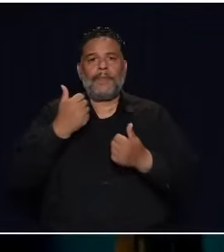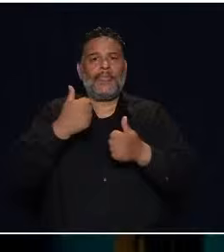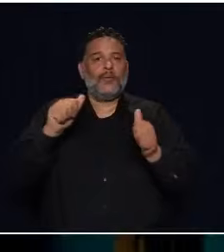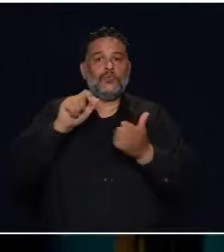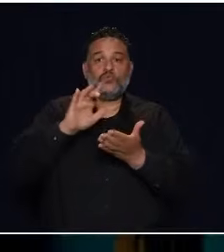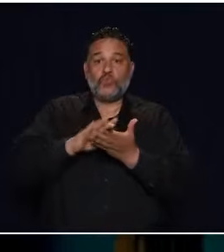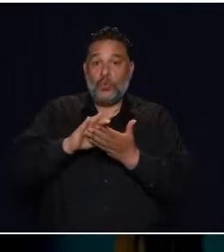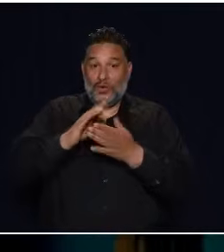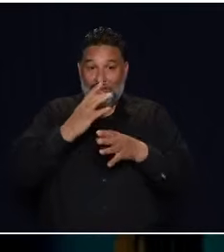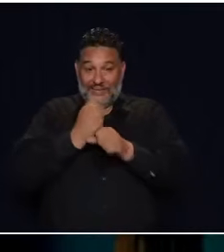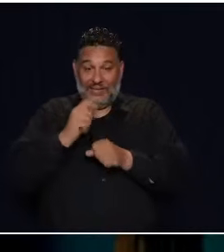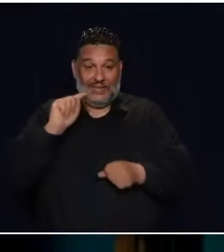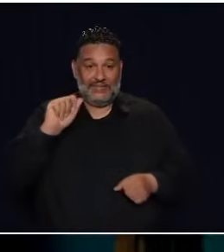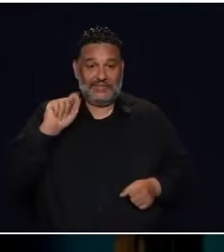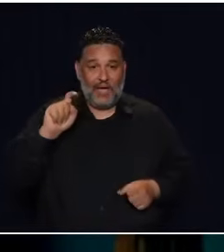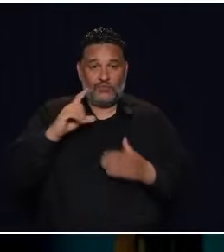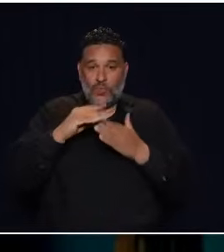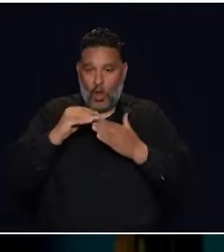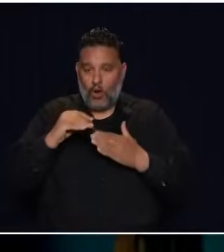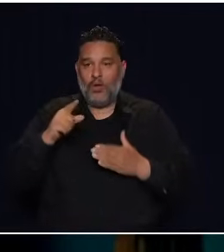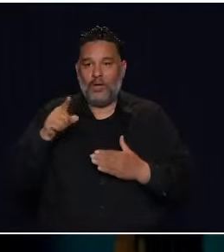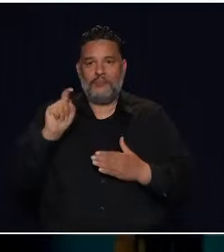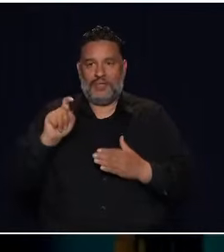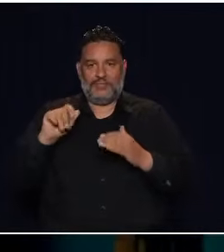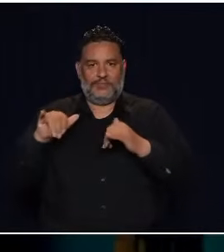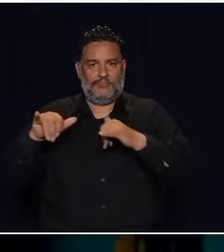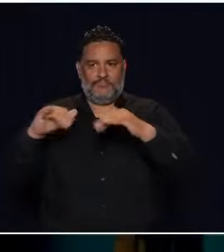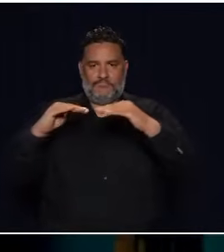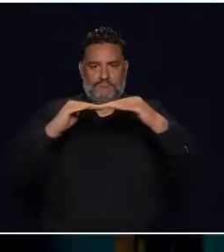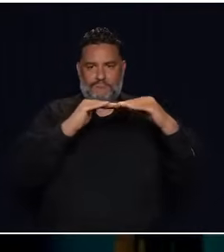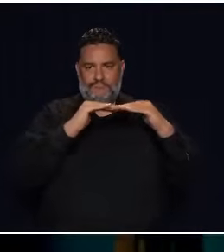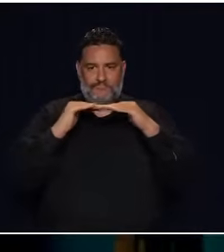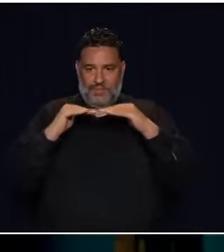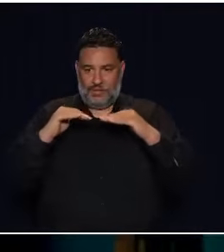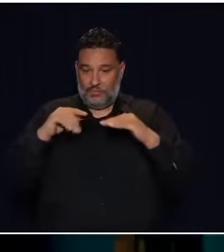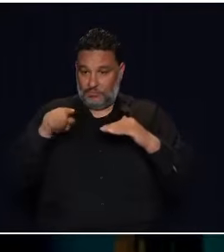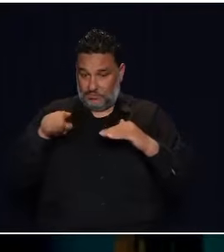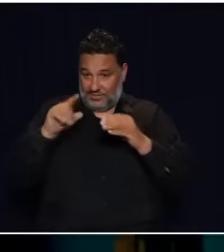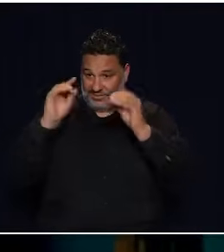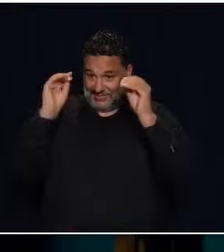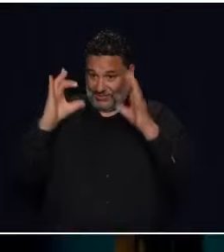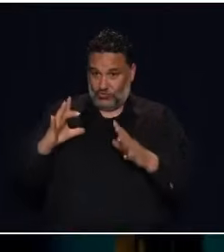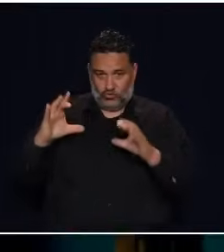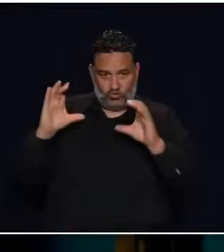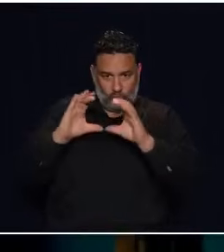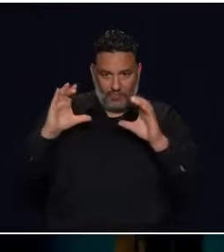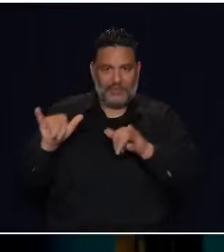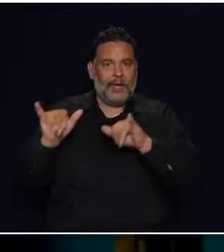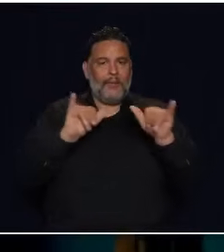ADVANTAGE OF. THE CHANGE WITH ME IN OFFICE IS WHATEVER SCHOOL RECEIVING THAT